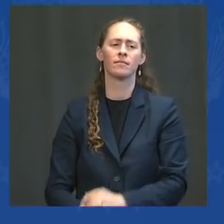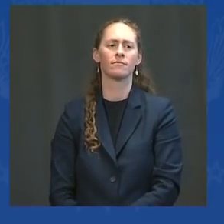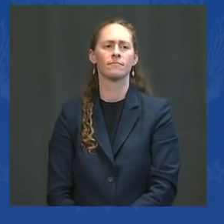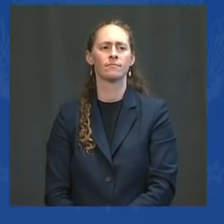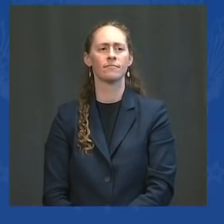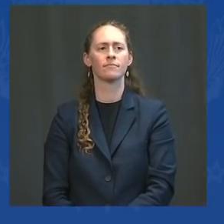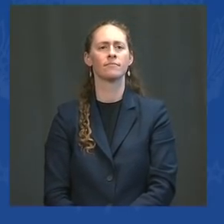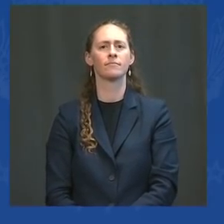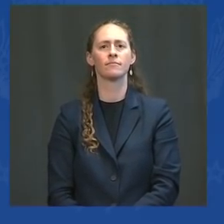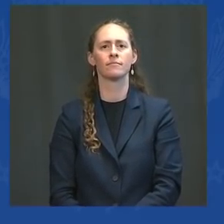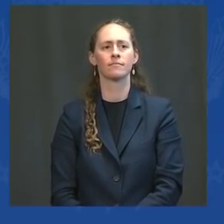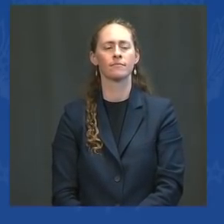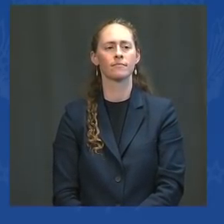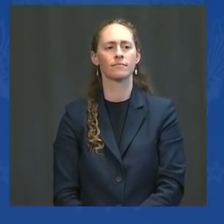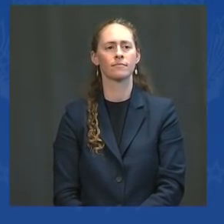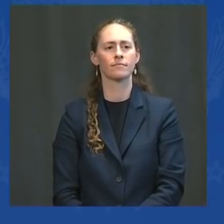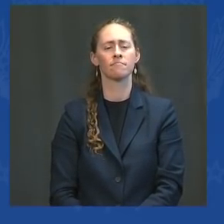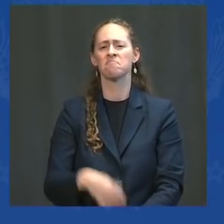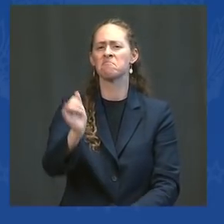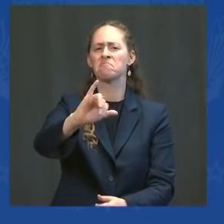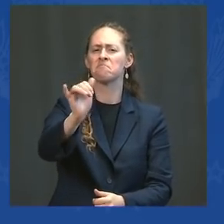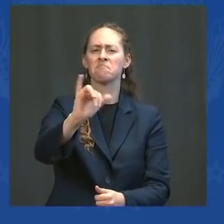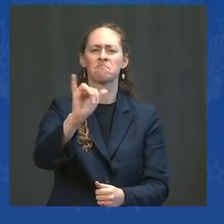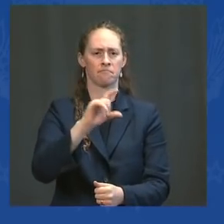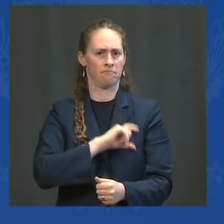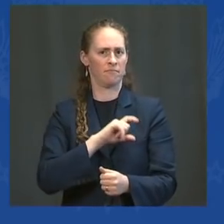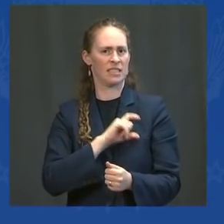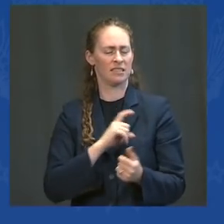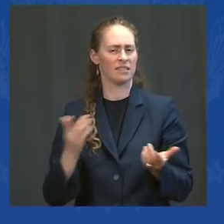Police officers are not what you do; it's who you are.